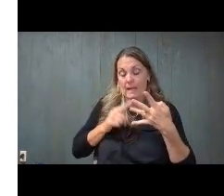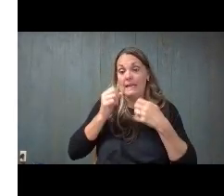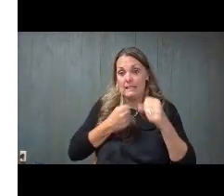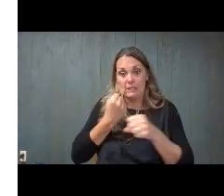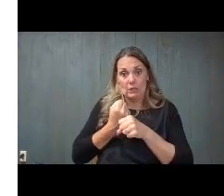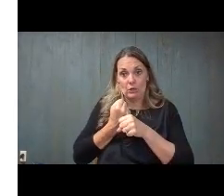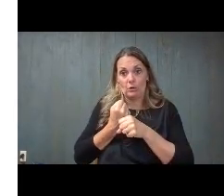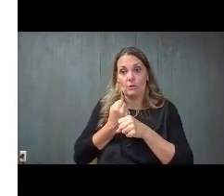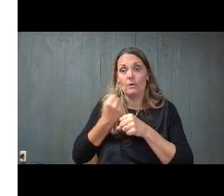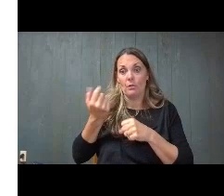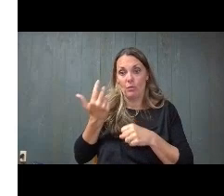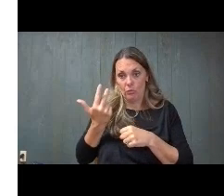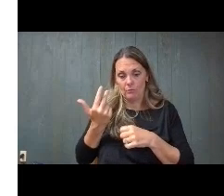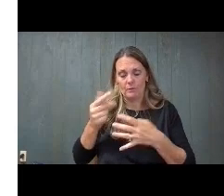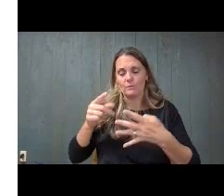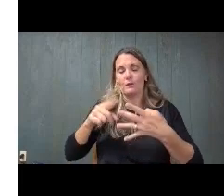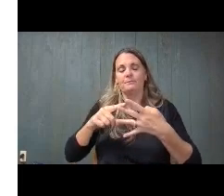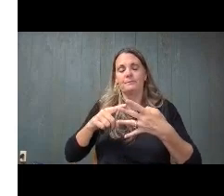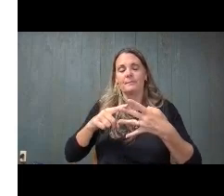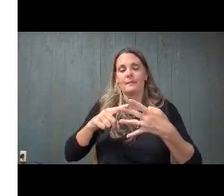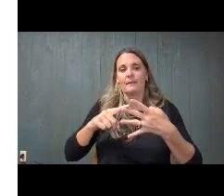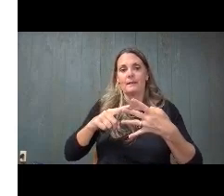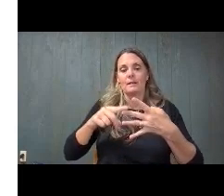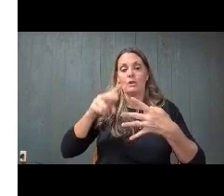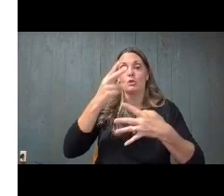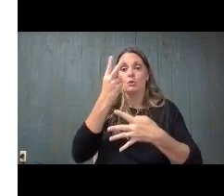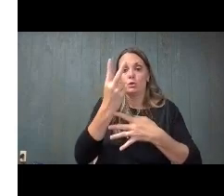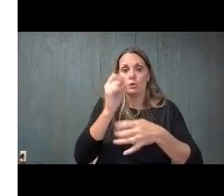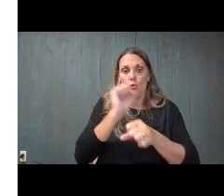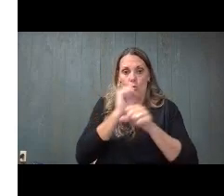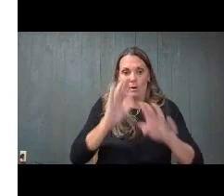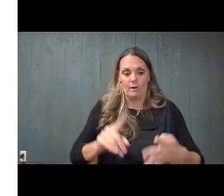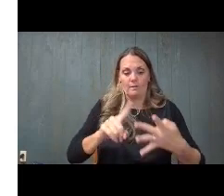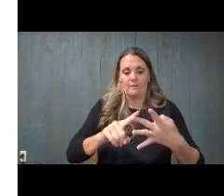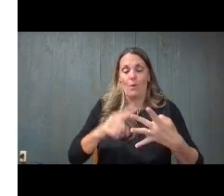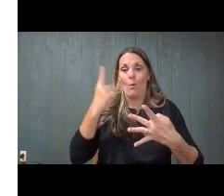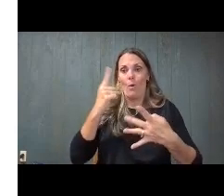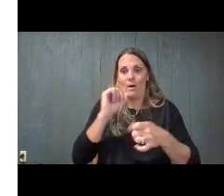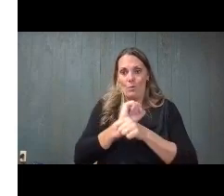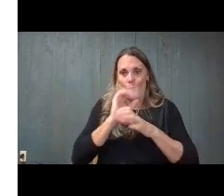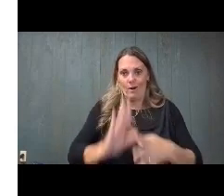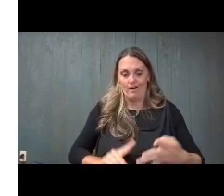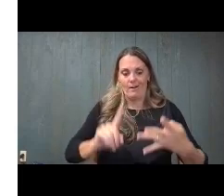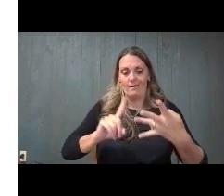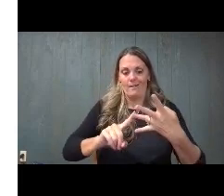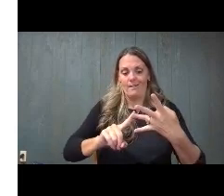You have your existing $150,000, plus an additional $50,000